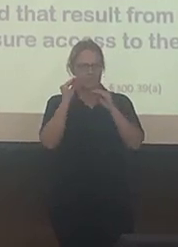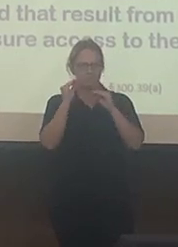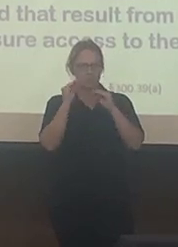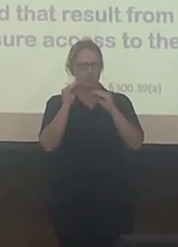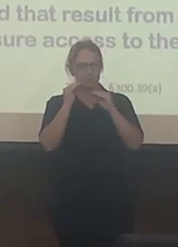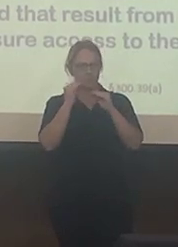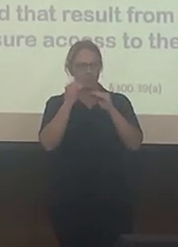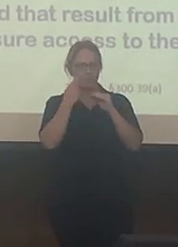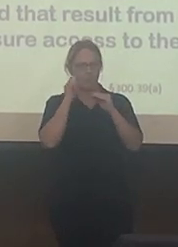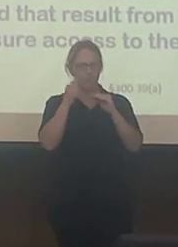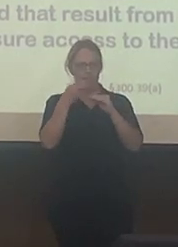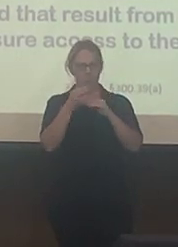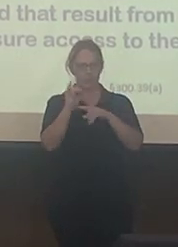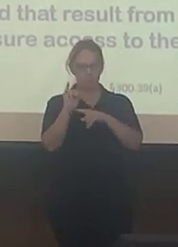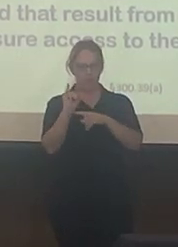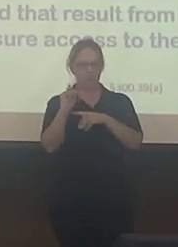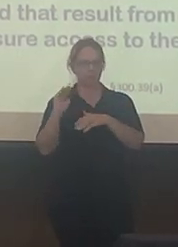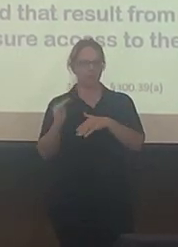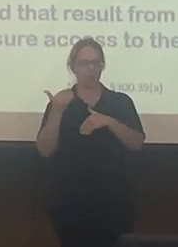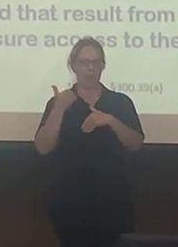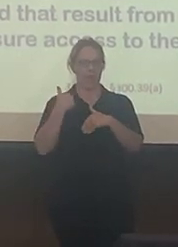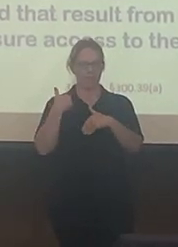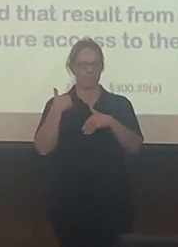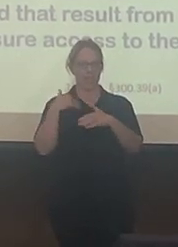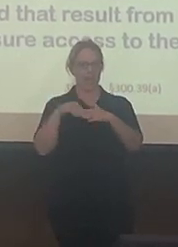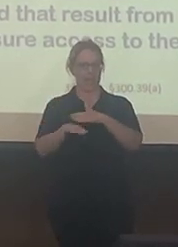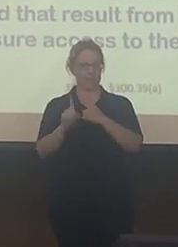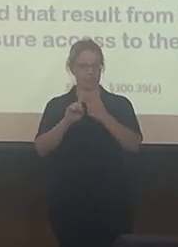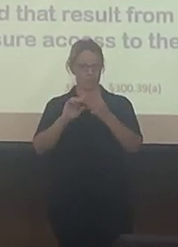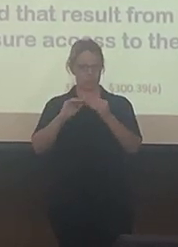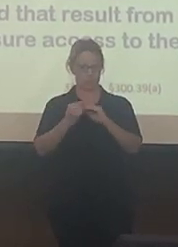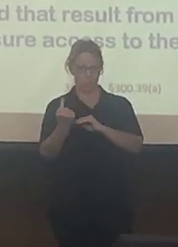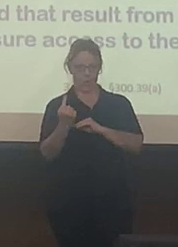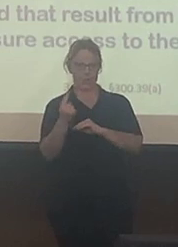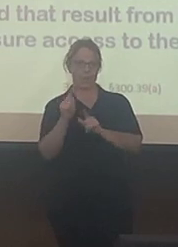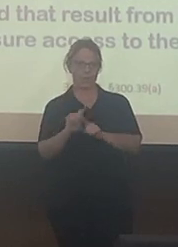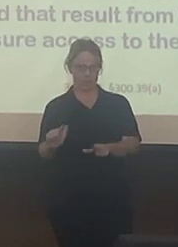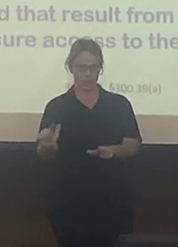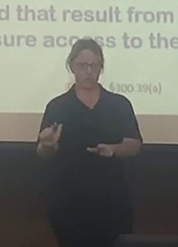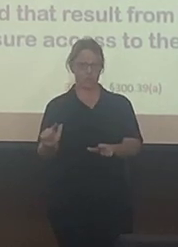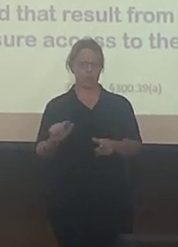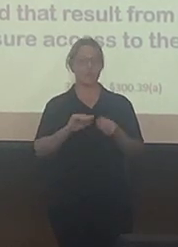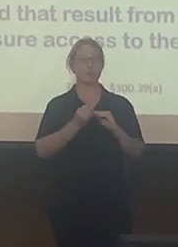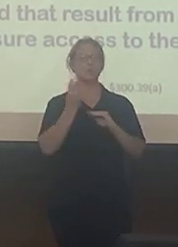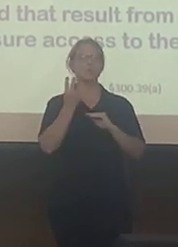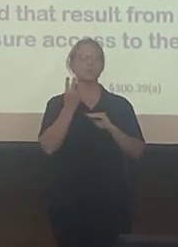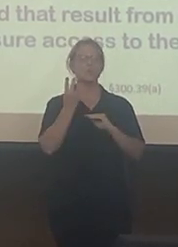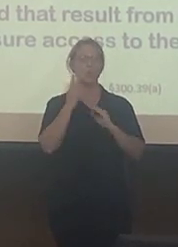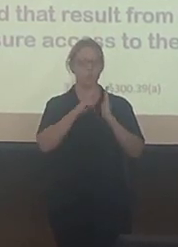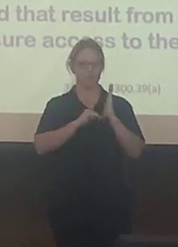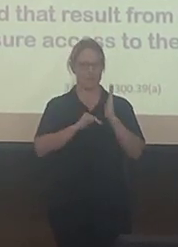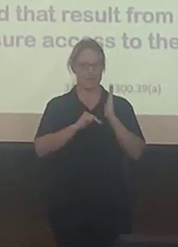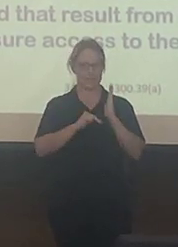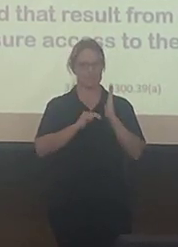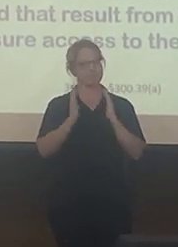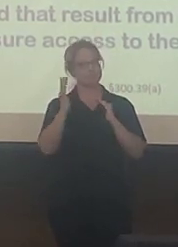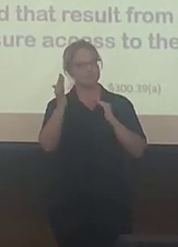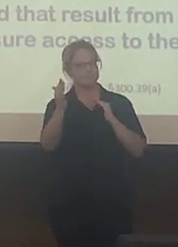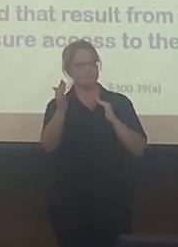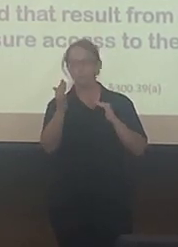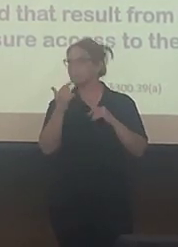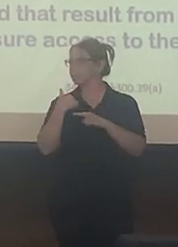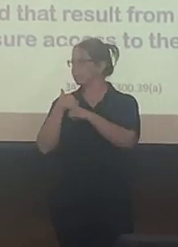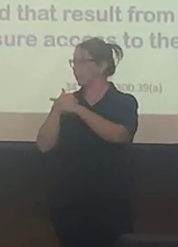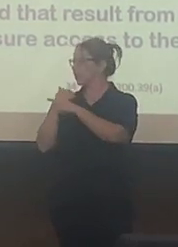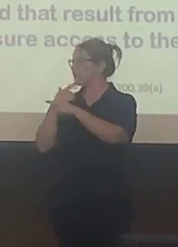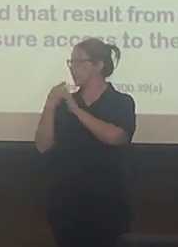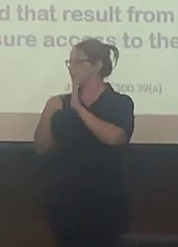has access to the number one language and number two reading eventually so um especially design